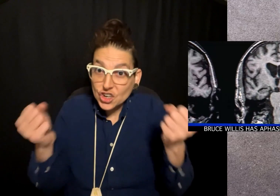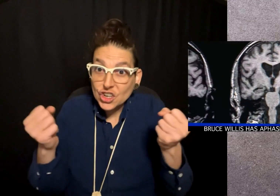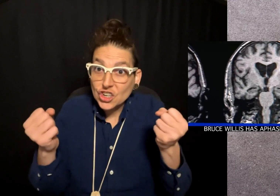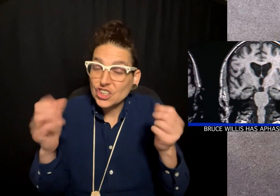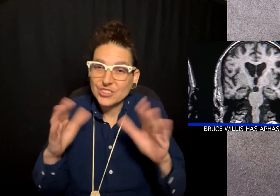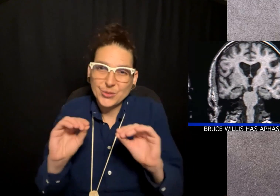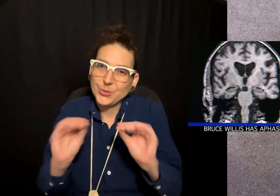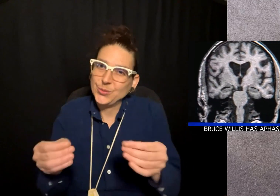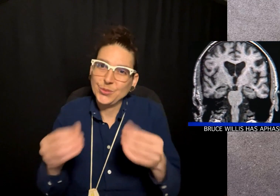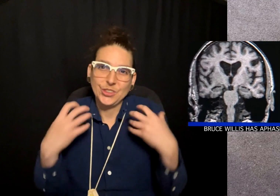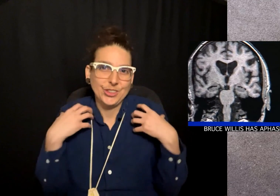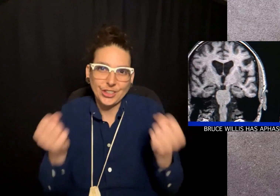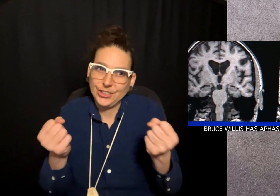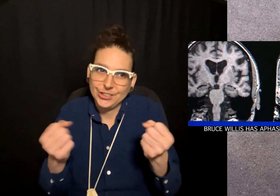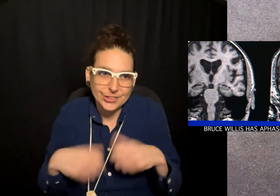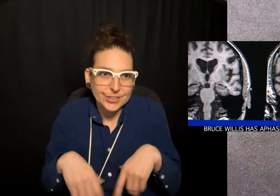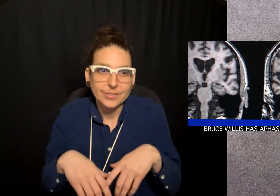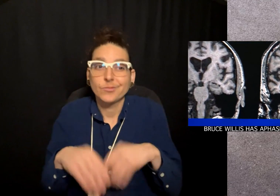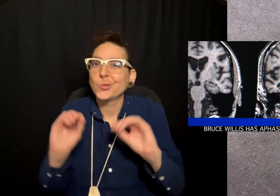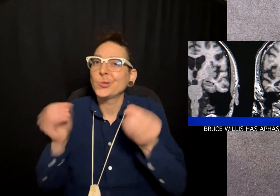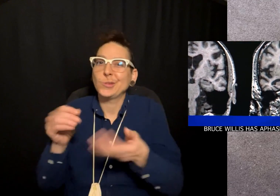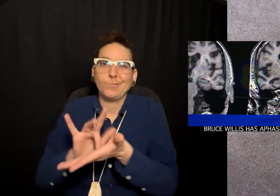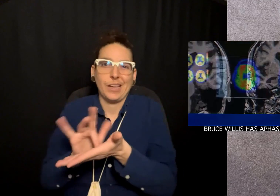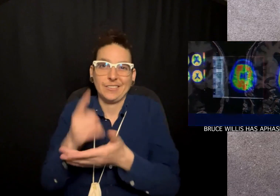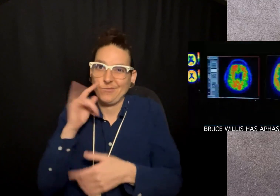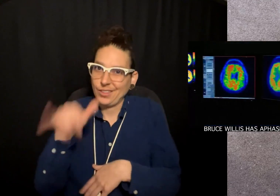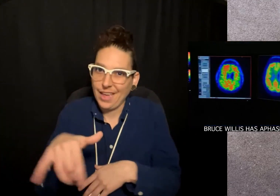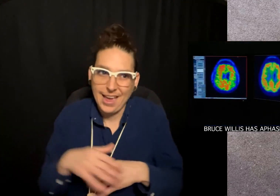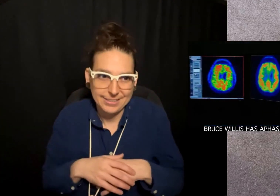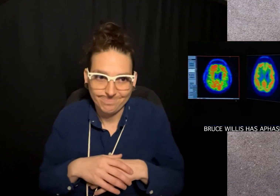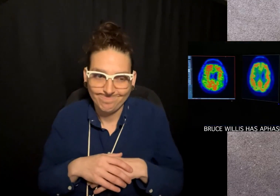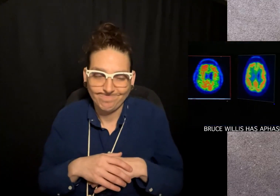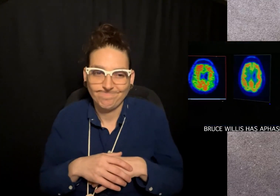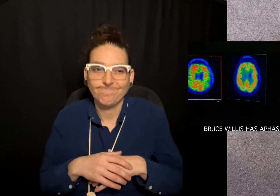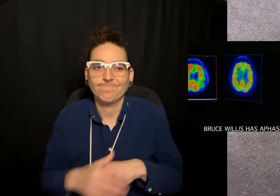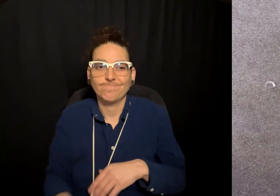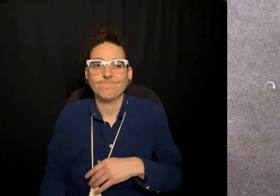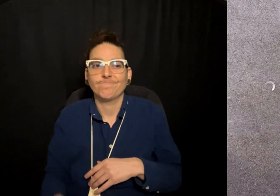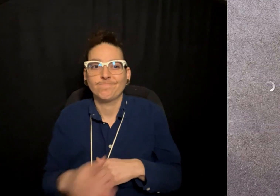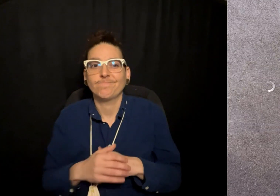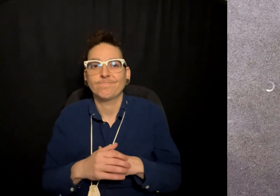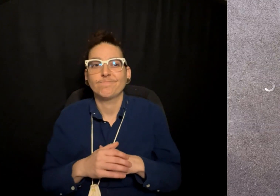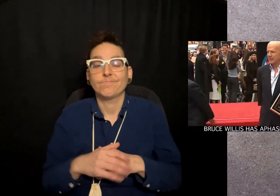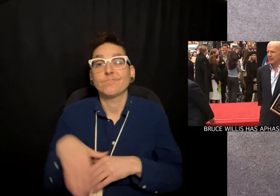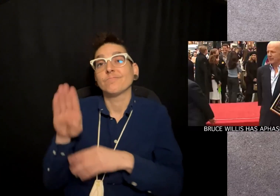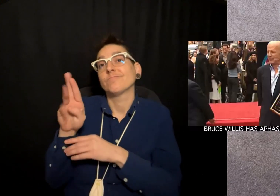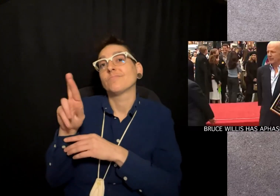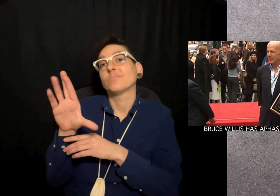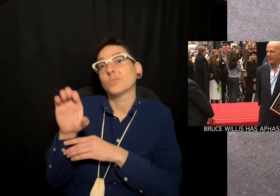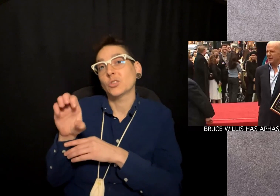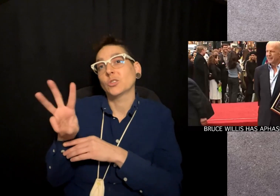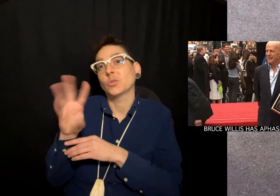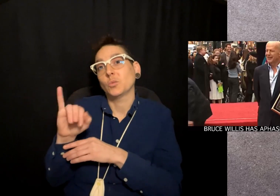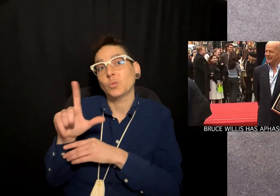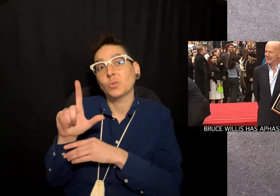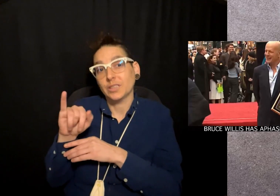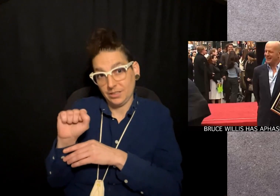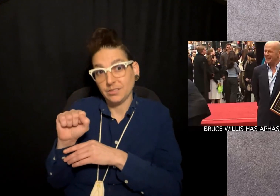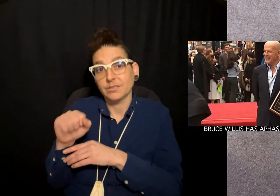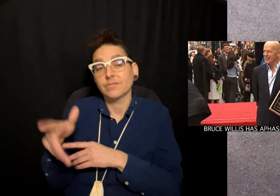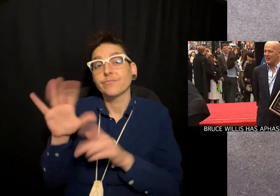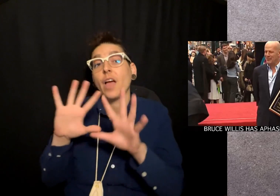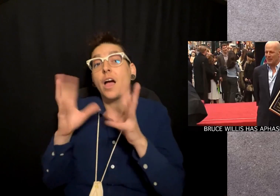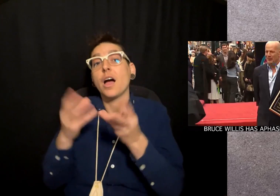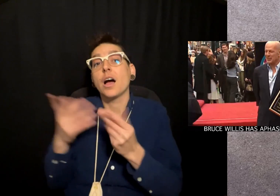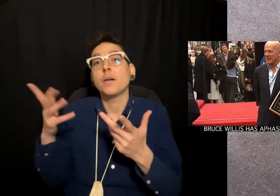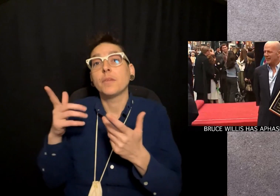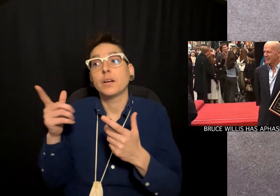and there is no cure and no medication for that